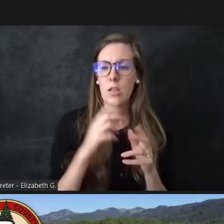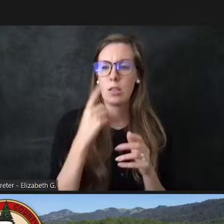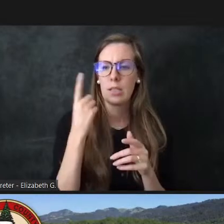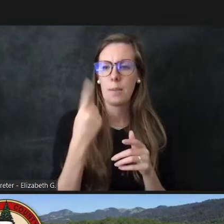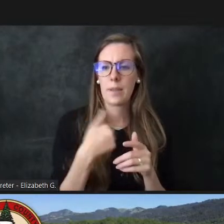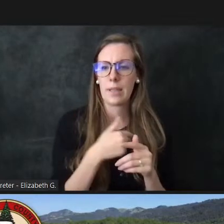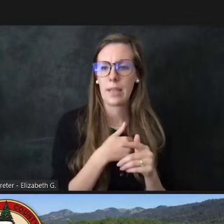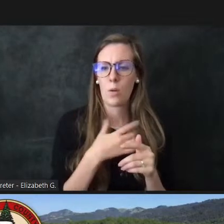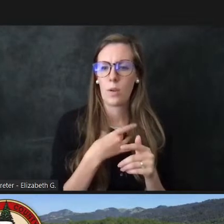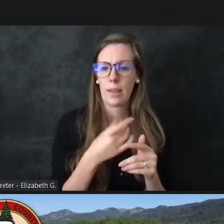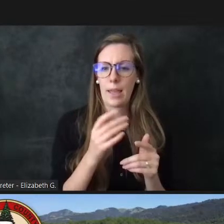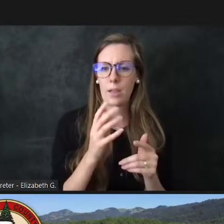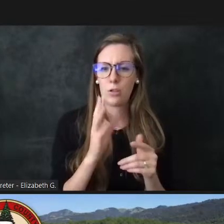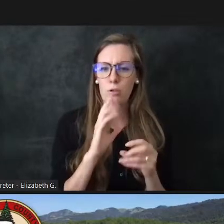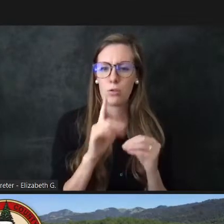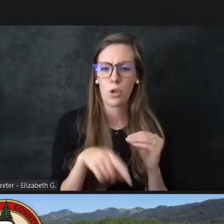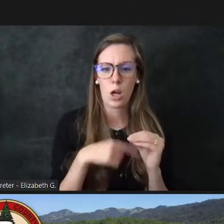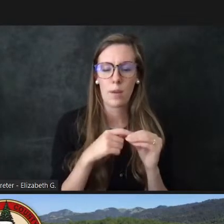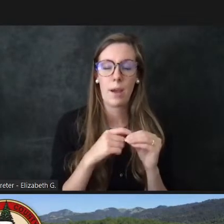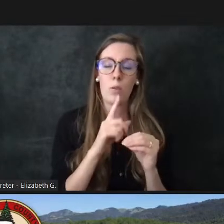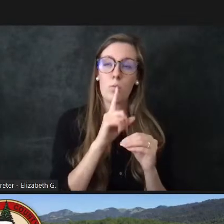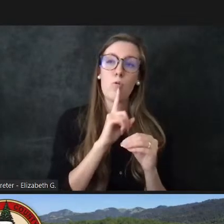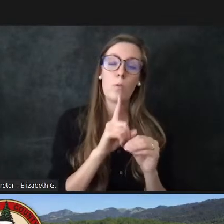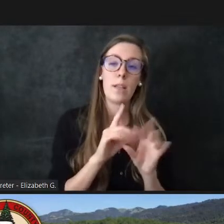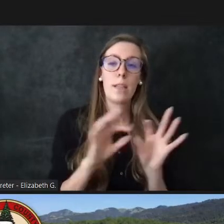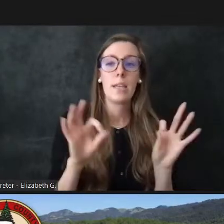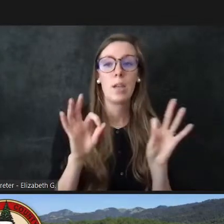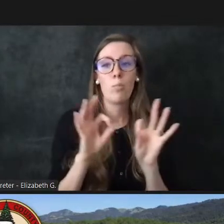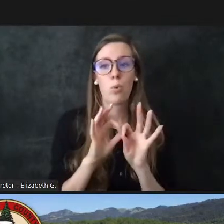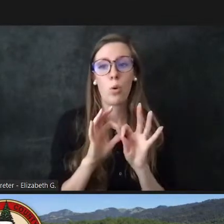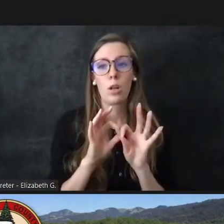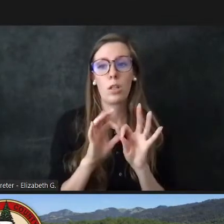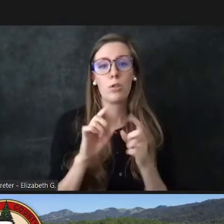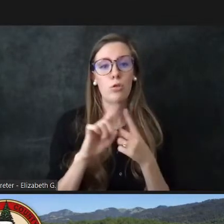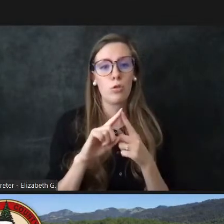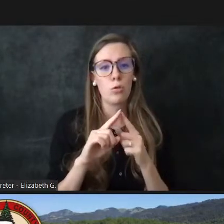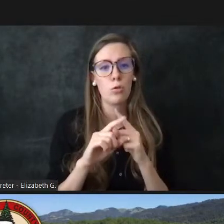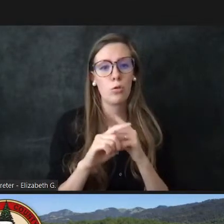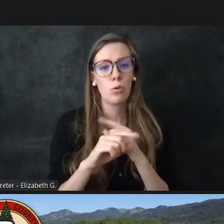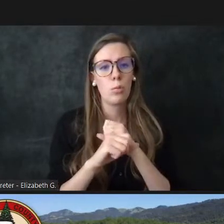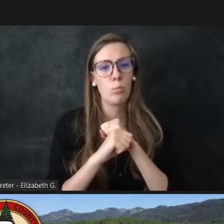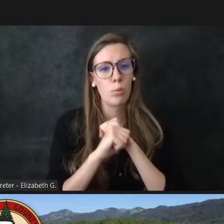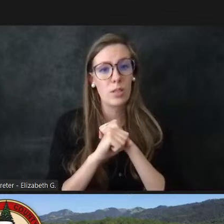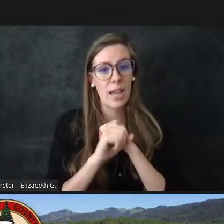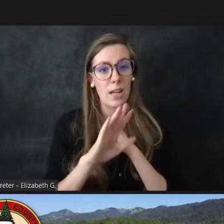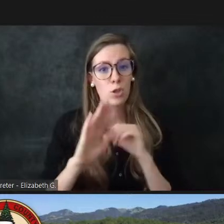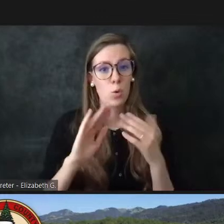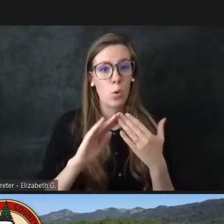how important it is to protect our community and to call it community?